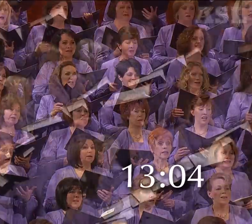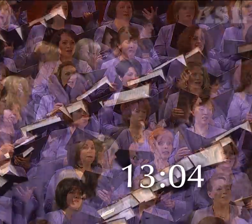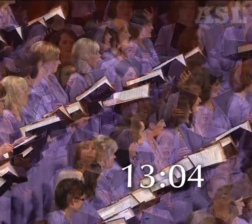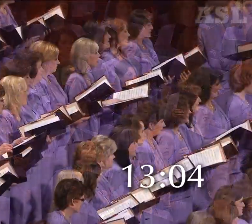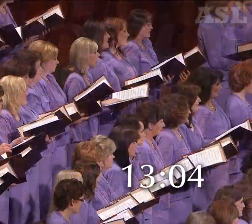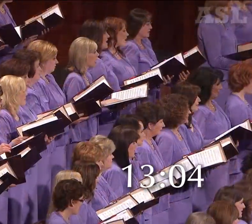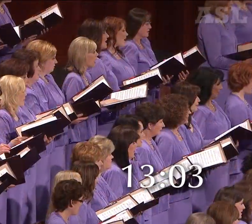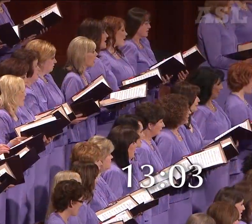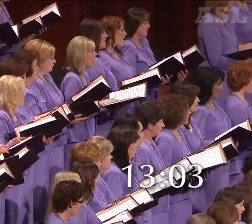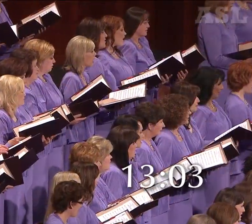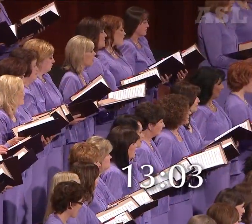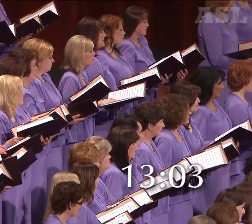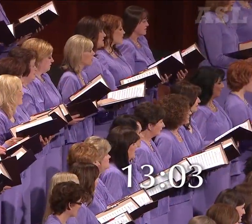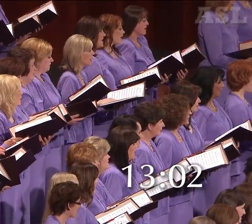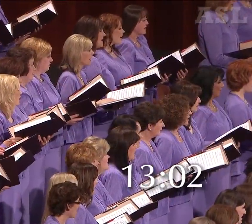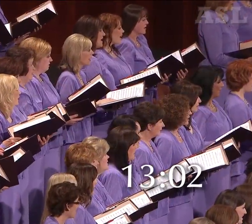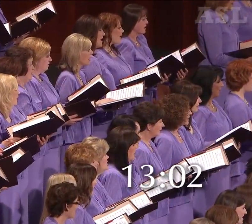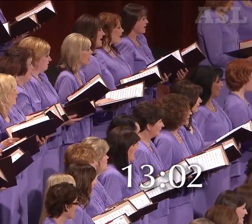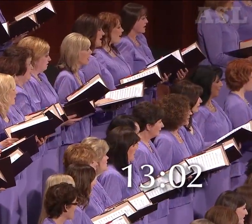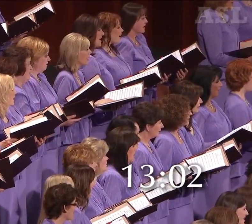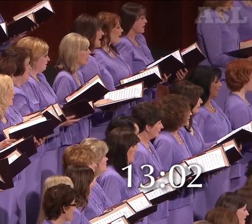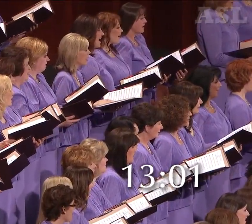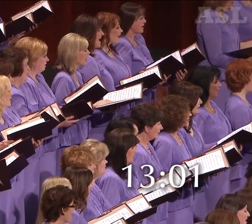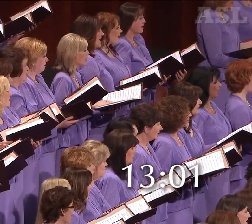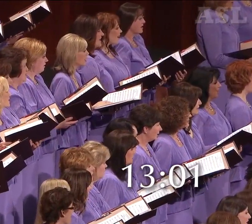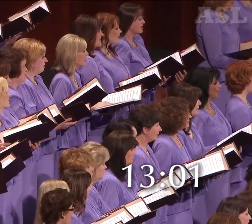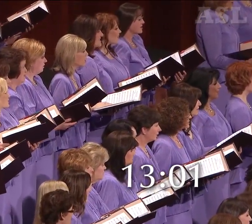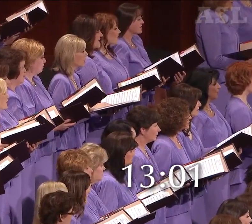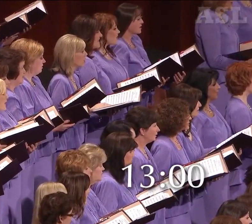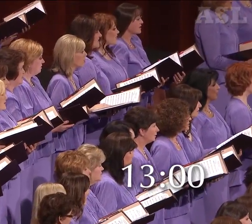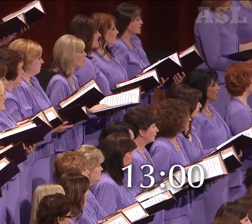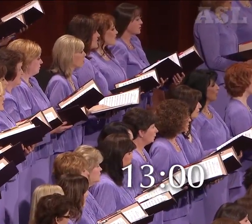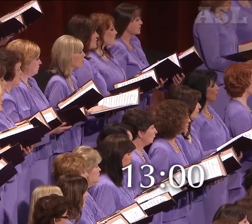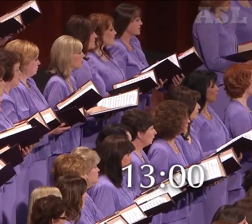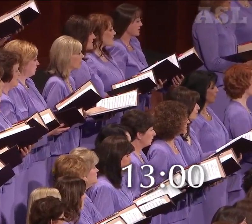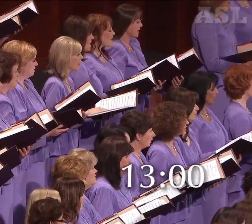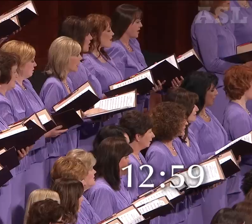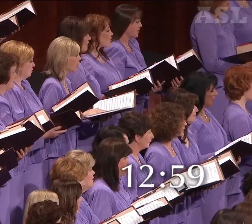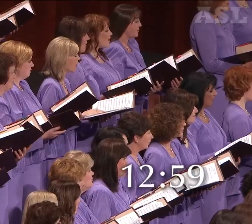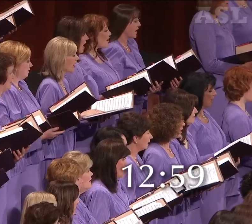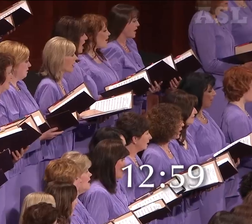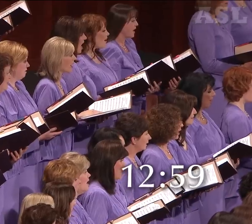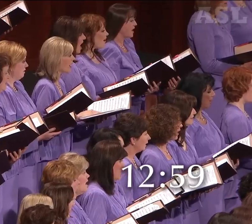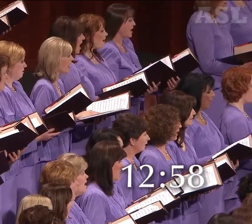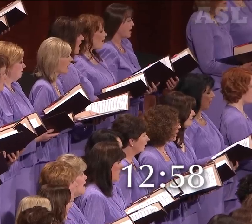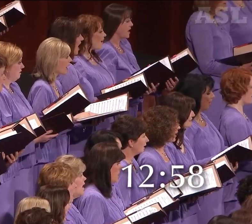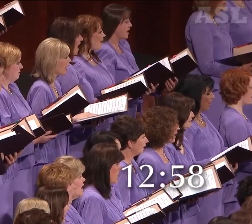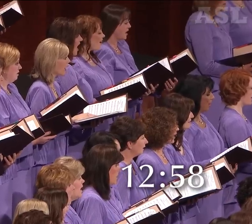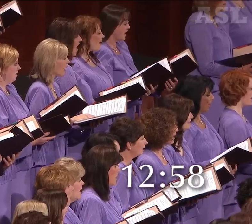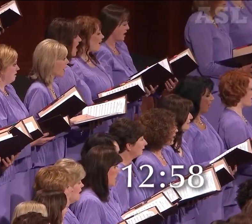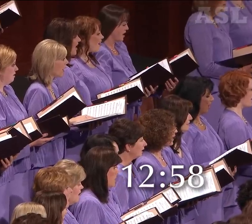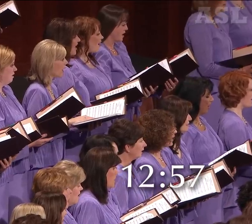THIS IS THE ENGLISH CLOSED CAPTION CHANNEL OF THE CHURCH OF JESUS CHRIST OF LATTER-DAY SAINTS.